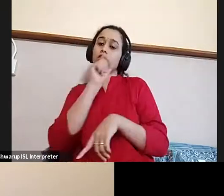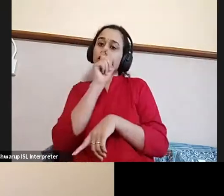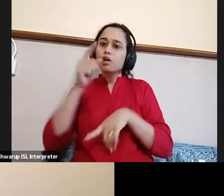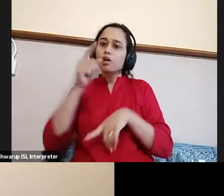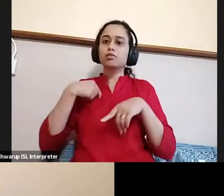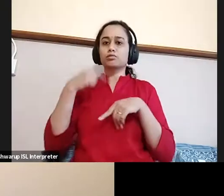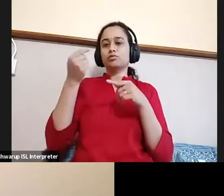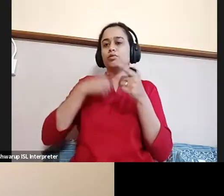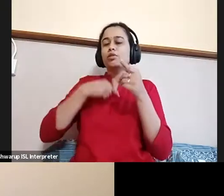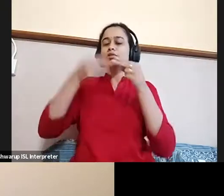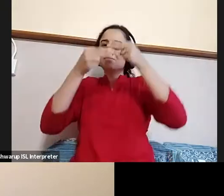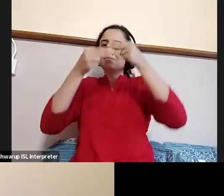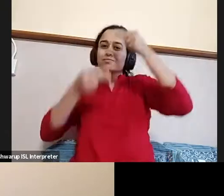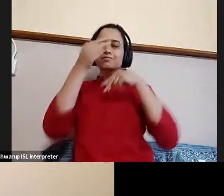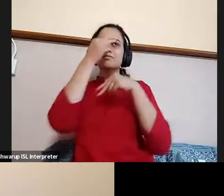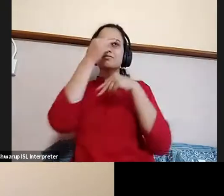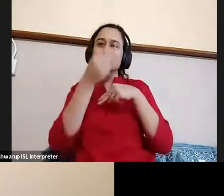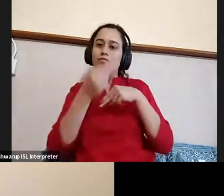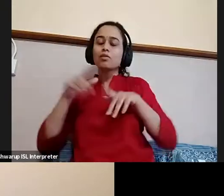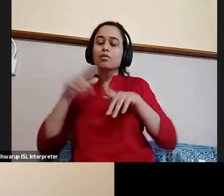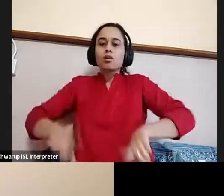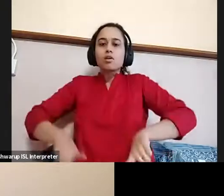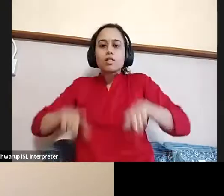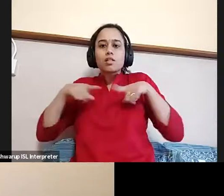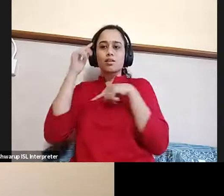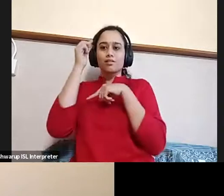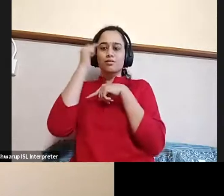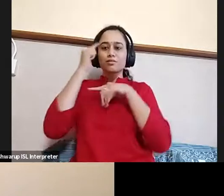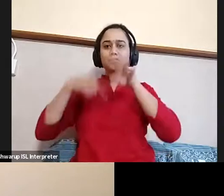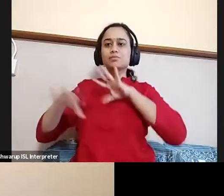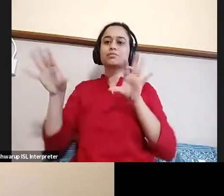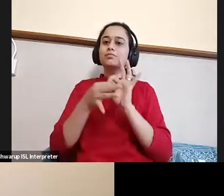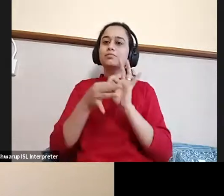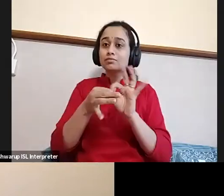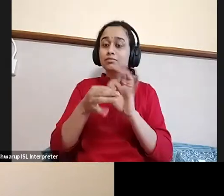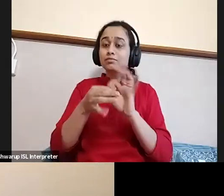lives of people who visited them in this sense suresh's archive is representative of a lot of